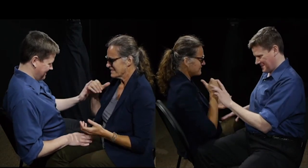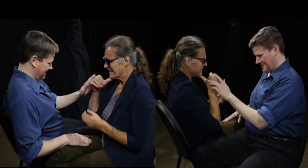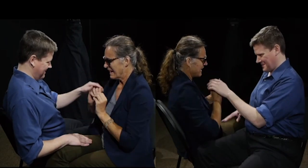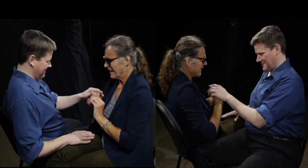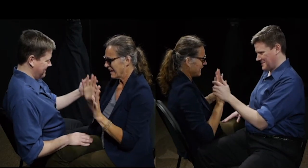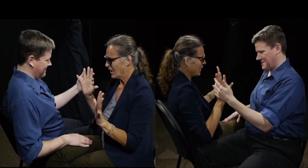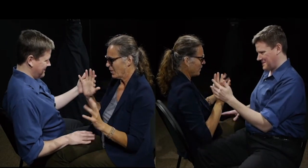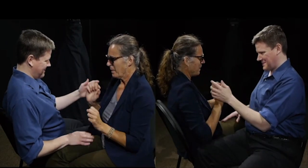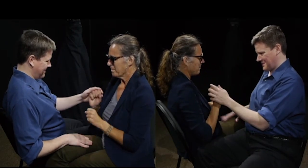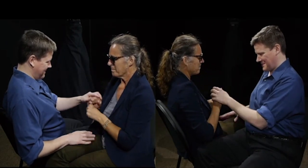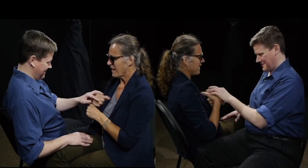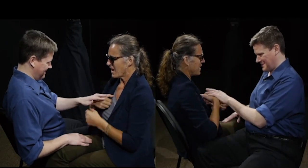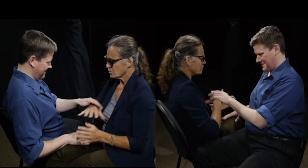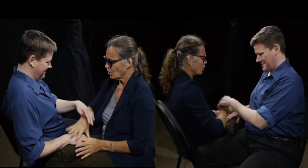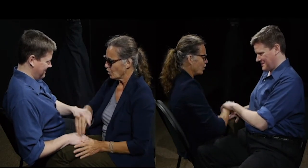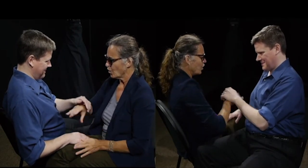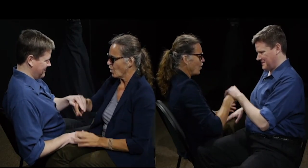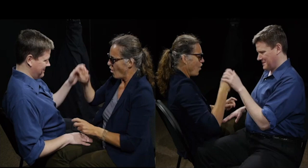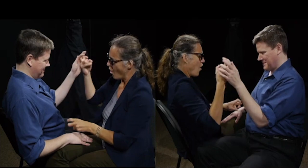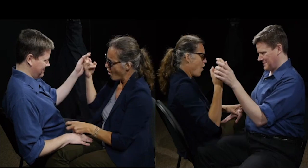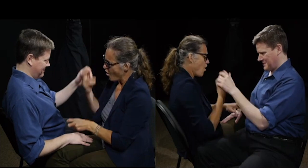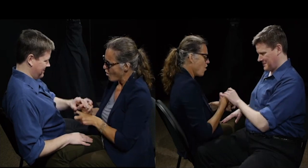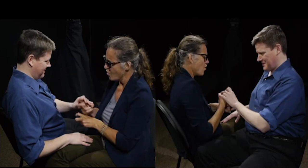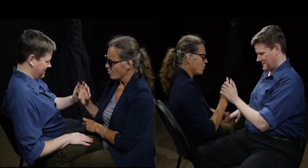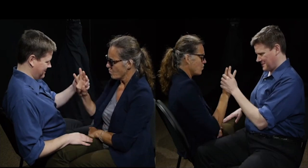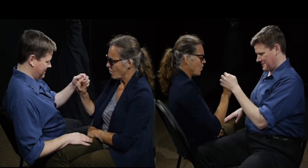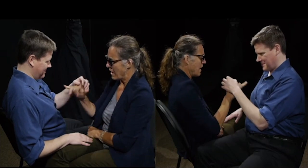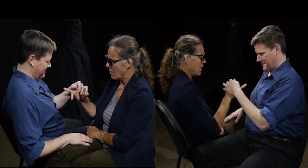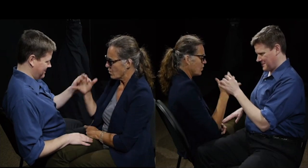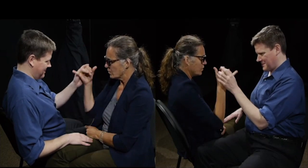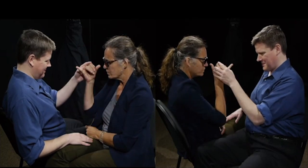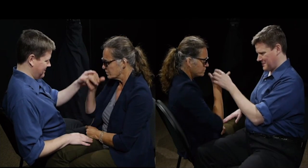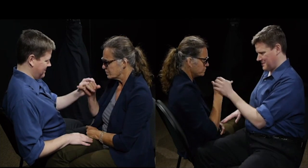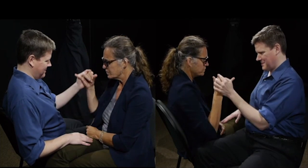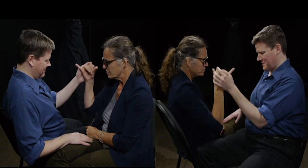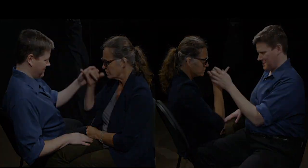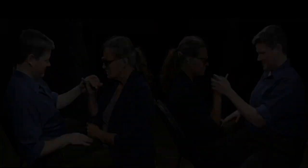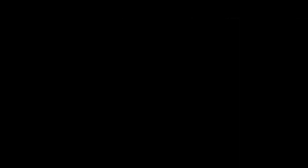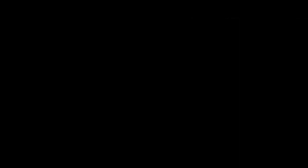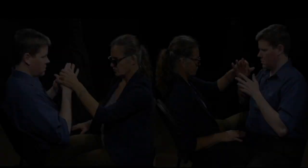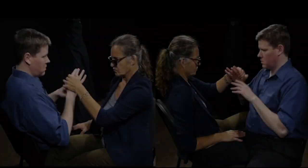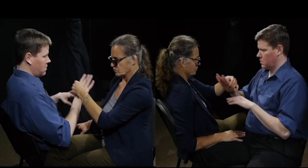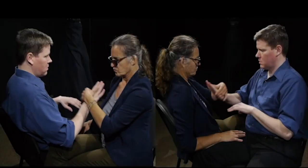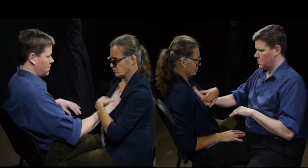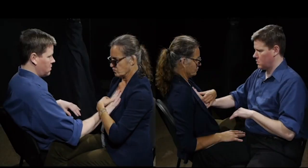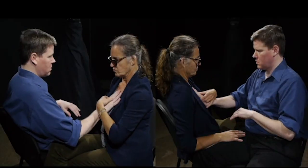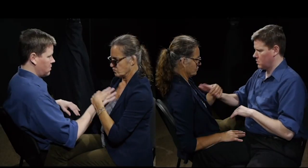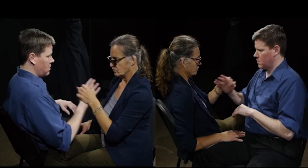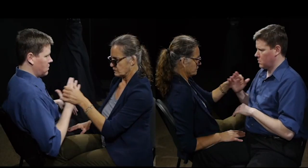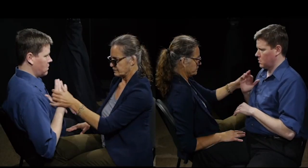Trying to chase down ASL signs is hard work, and when we have to use ASL, communicating and learning are much harder than they should be.